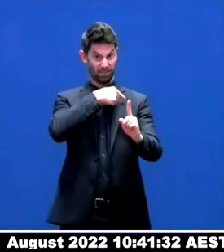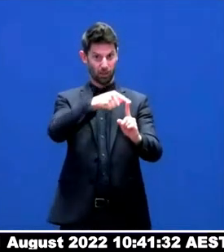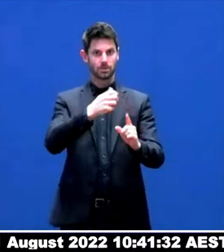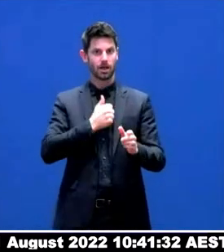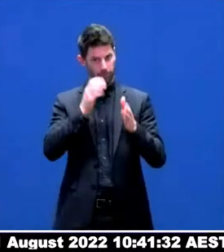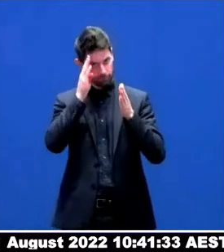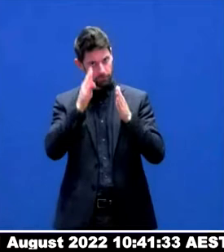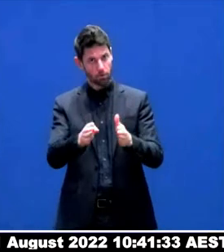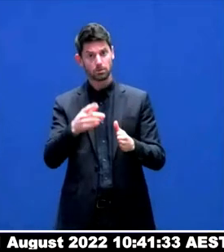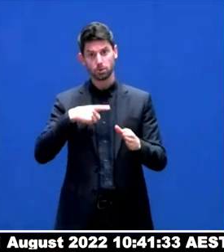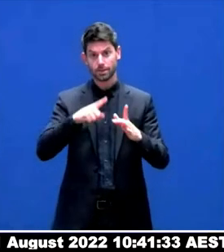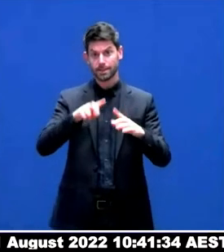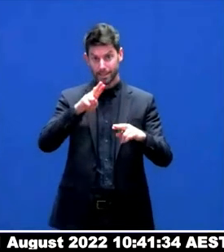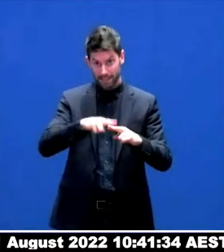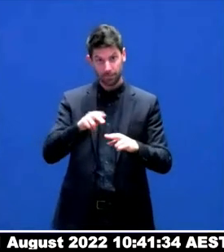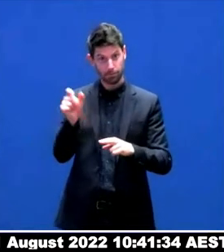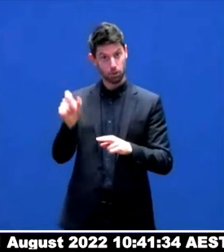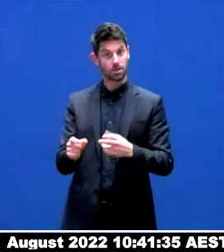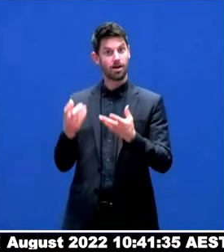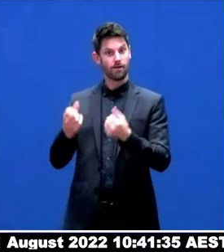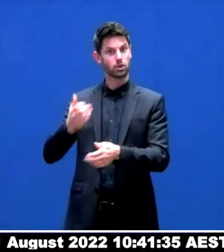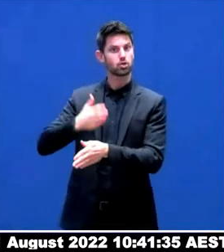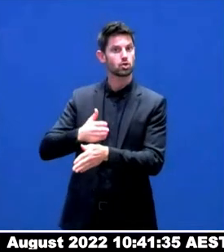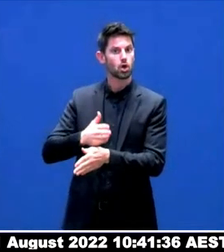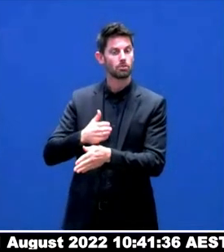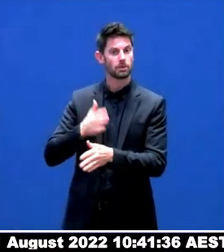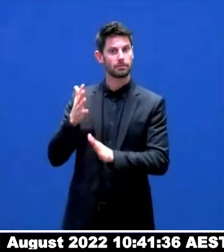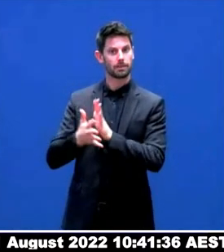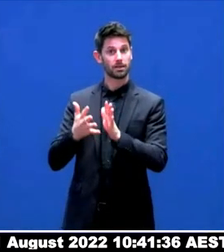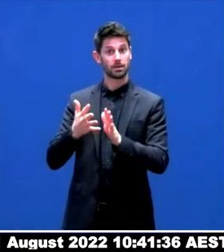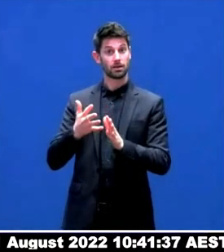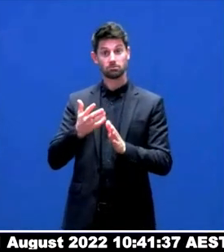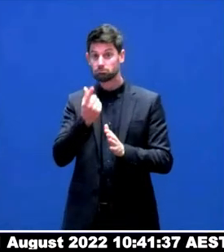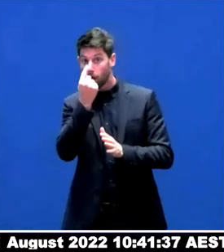able to be employed, then, you know, your chances of homelessness are lessened.